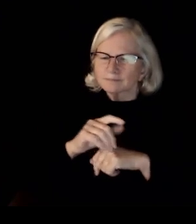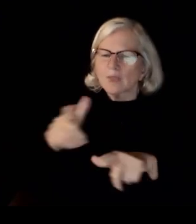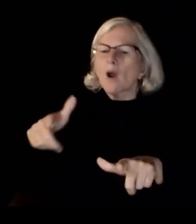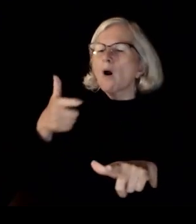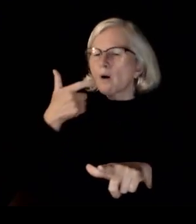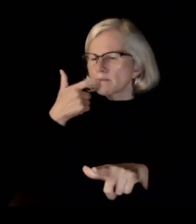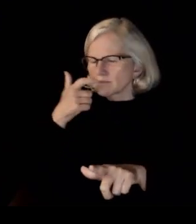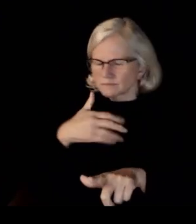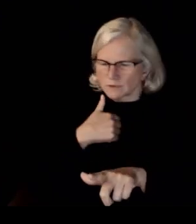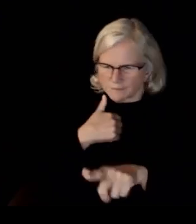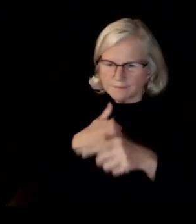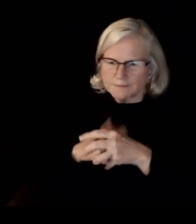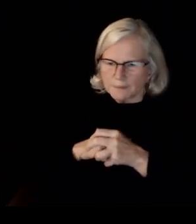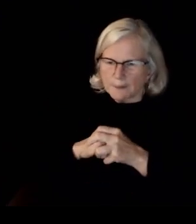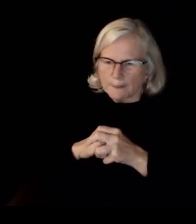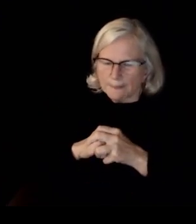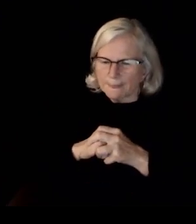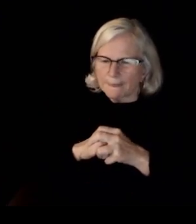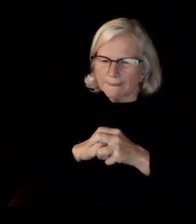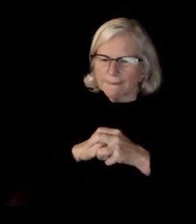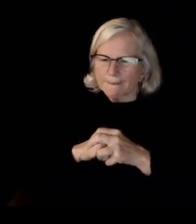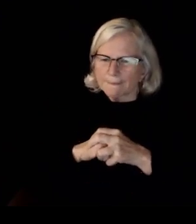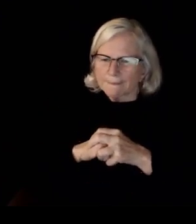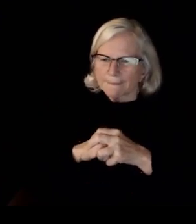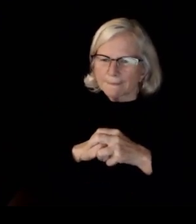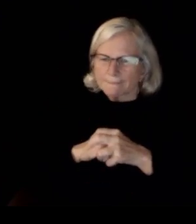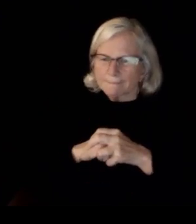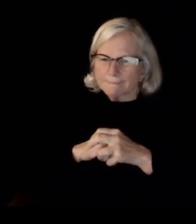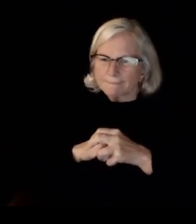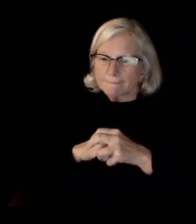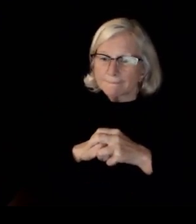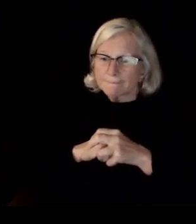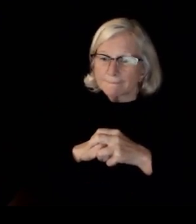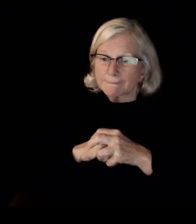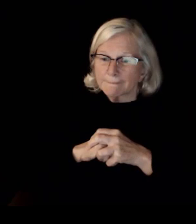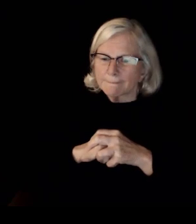To withdraw your question press the pound or the hash key. Please stand by while we